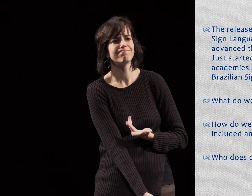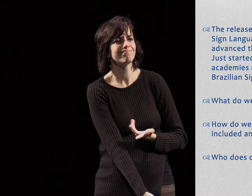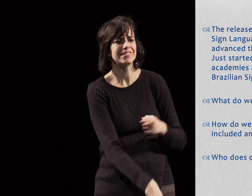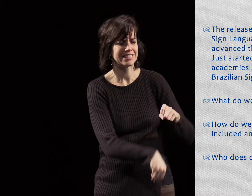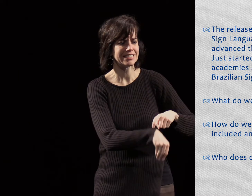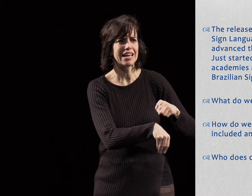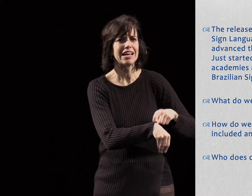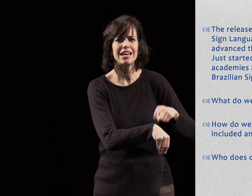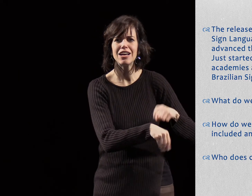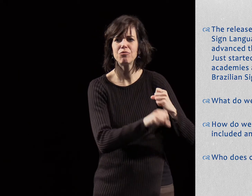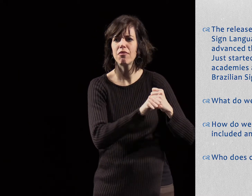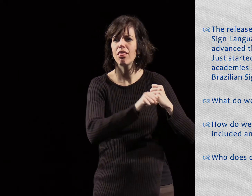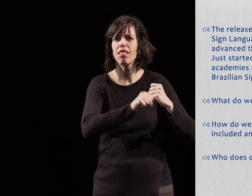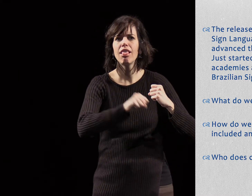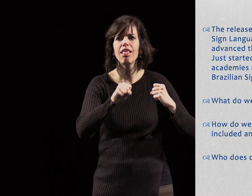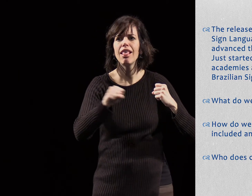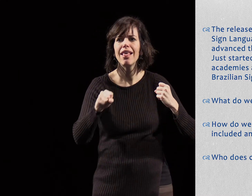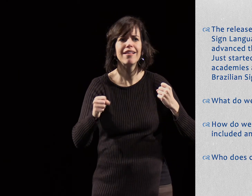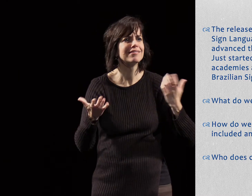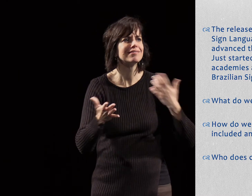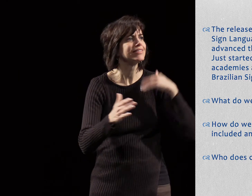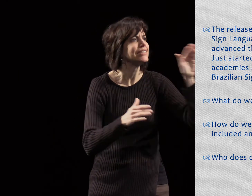because, again, the timing, this was so long ago.